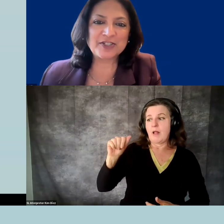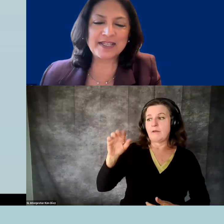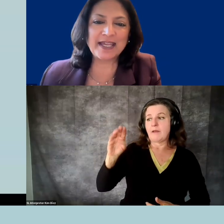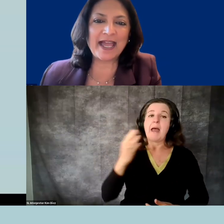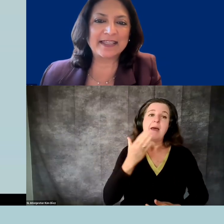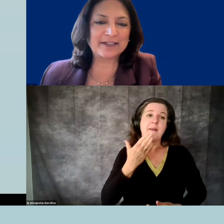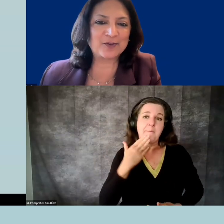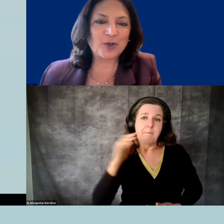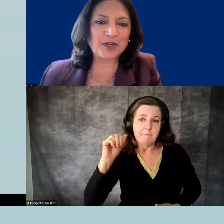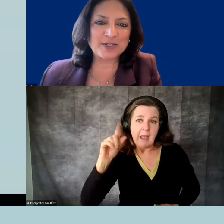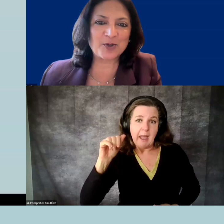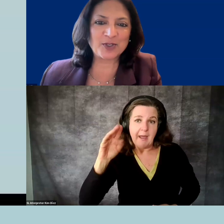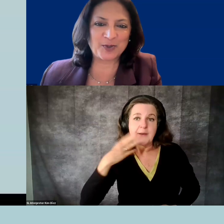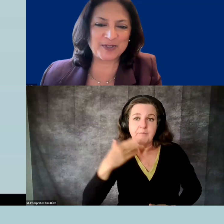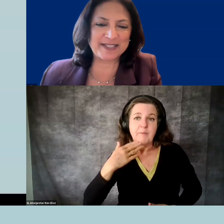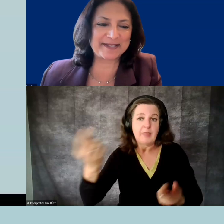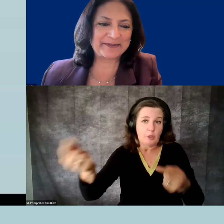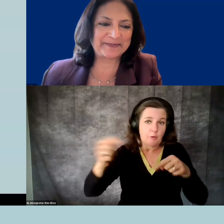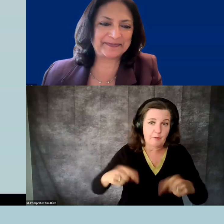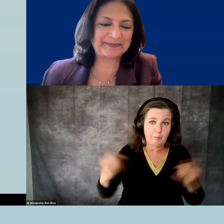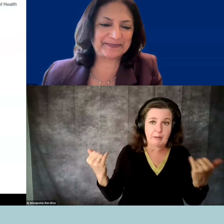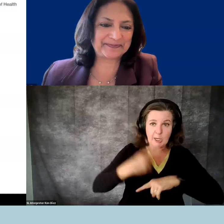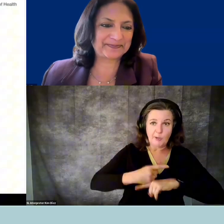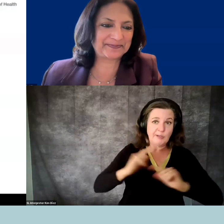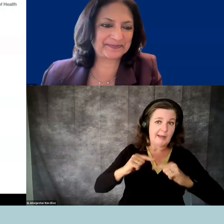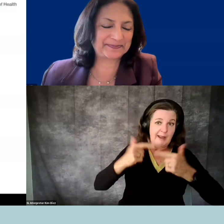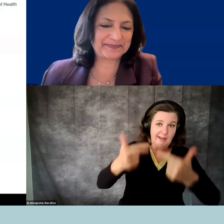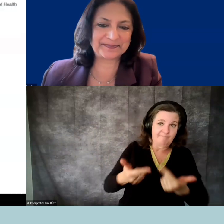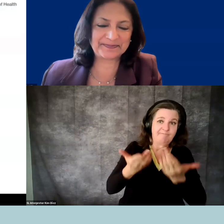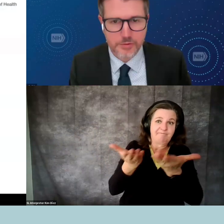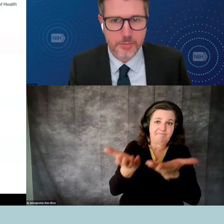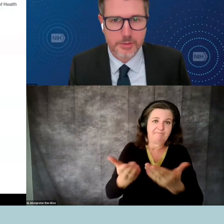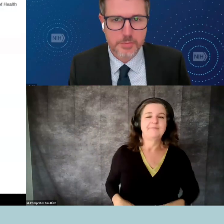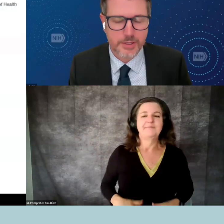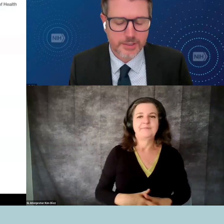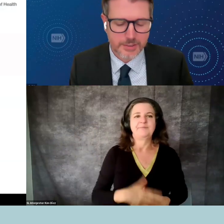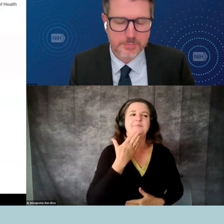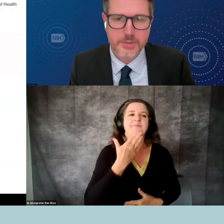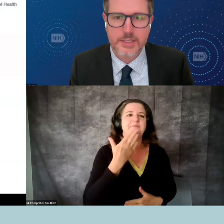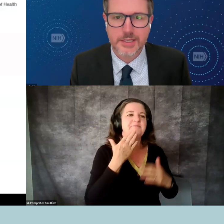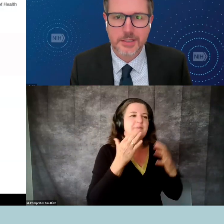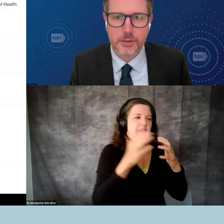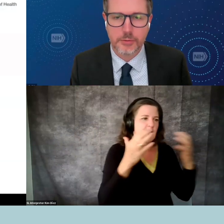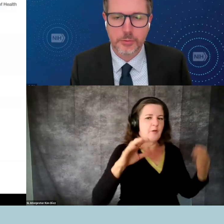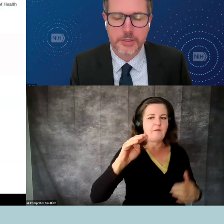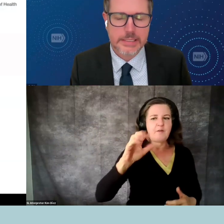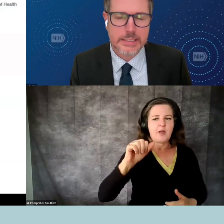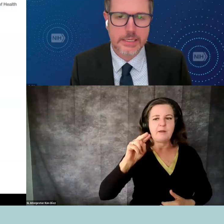here today and the floor is all yours. Thank you very much Monica and hello everyone.